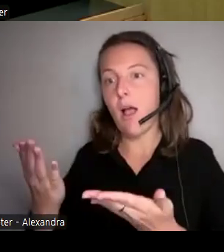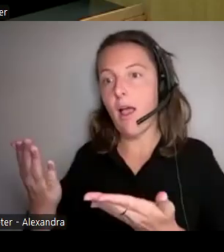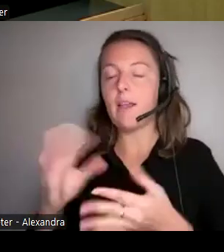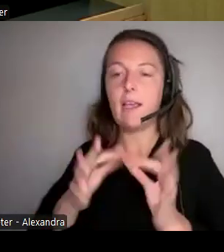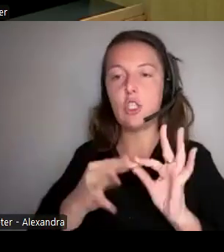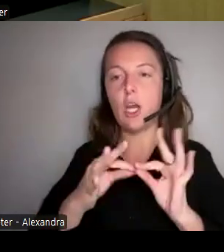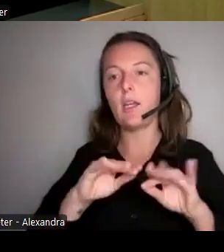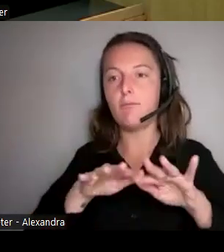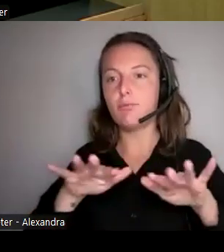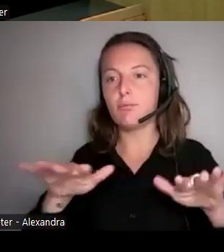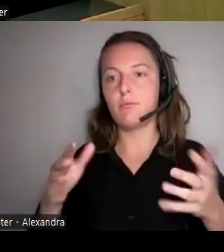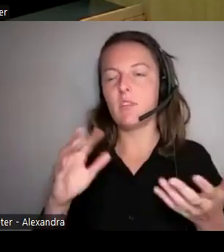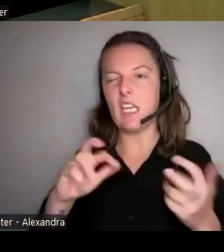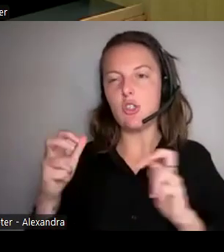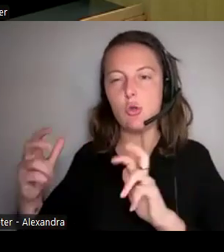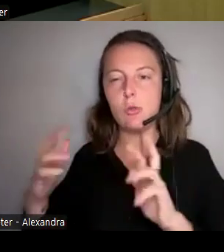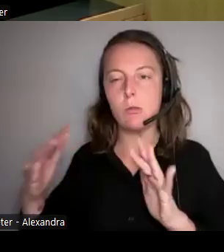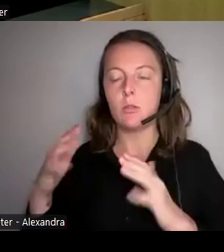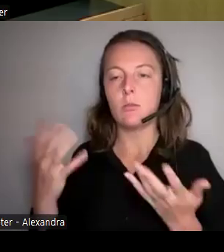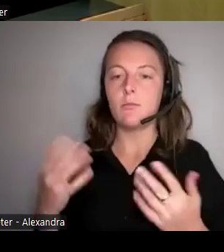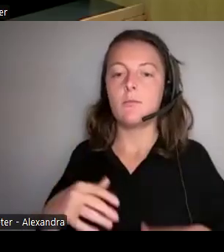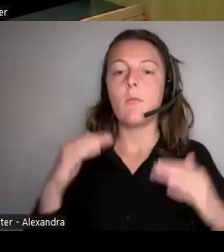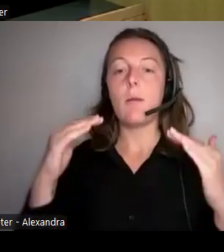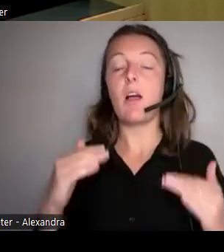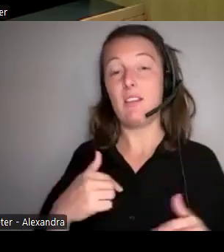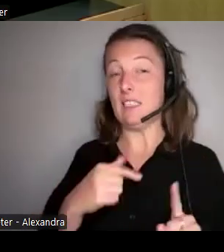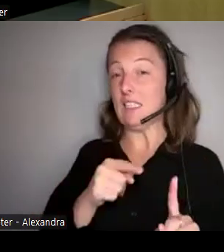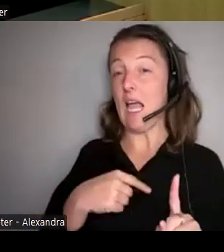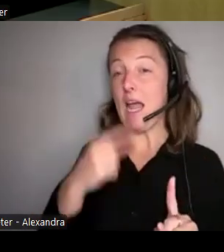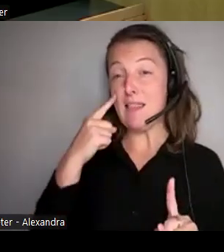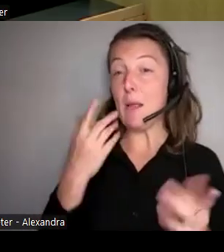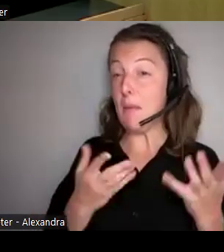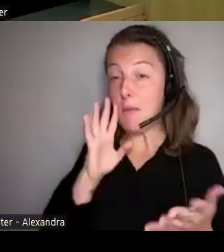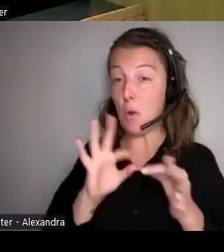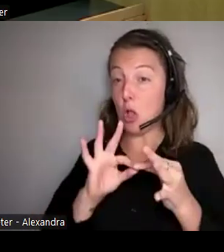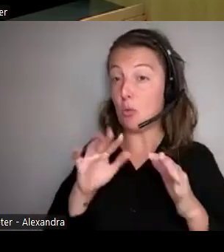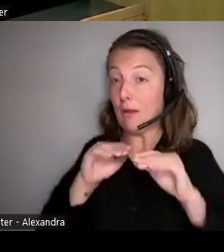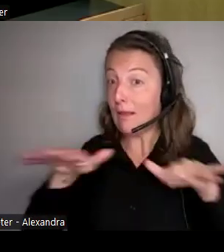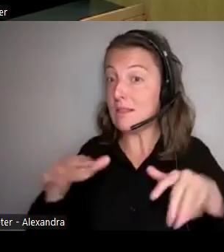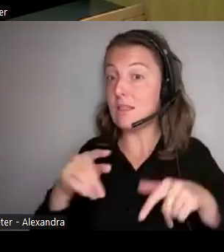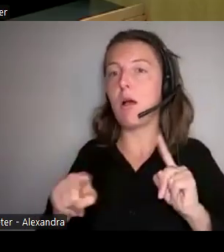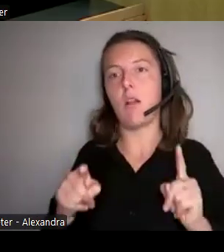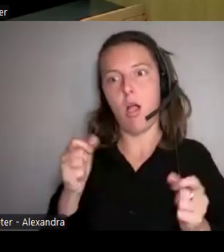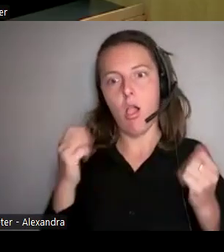Um but, uh this is one I think maybe might get released but with a lot of modifications because